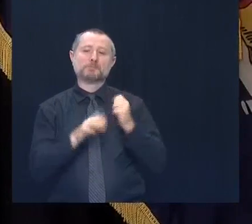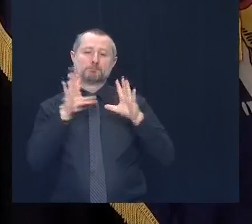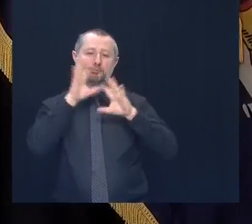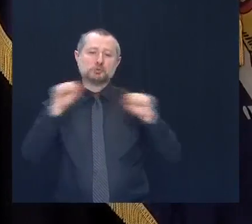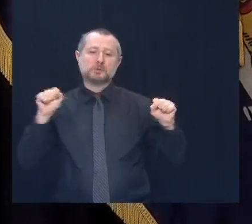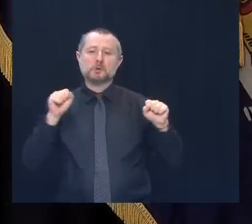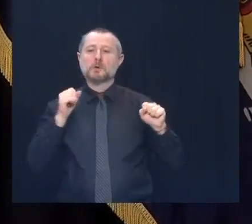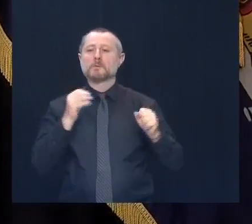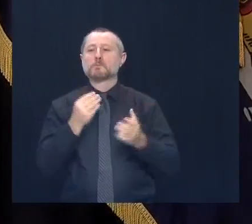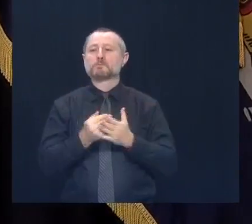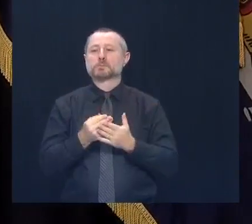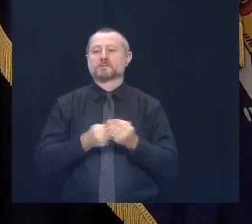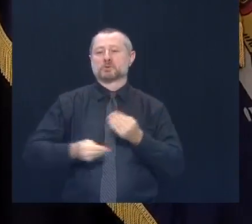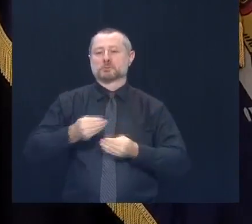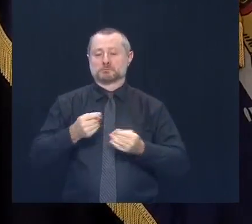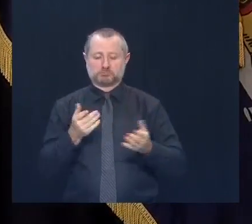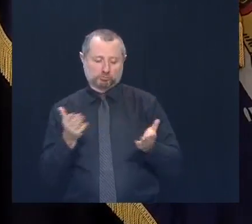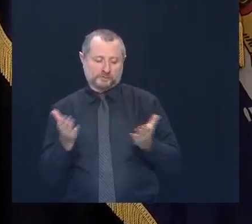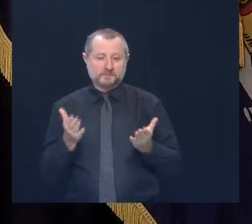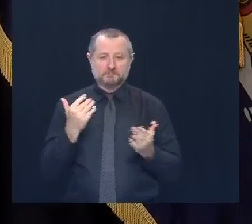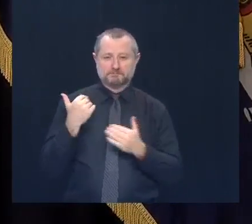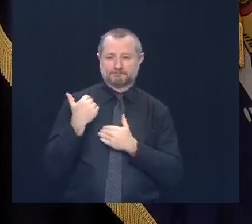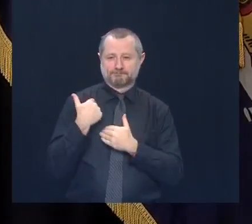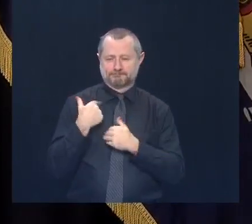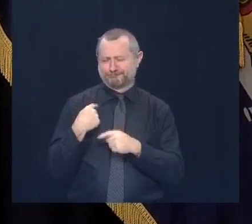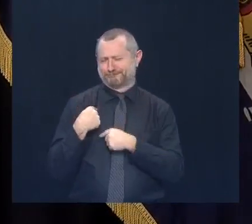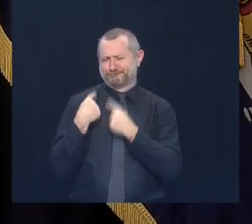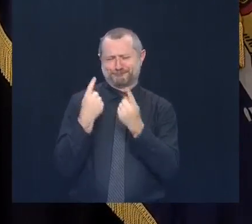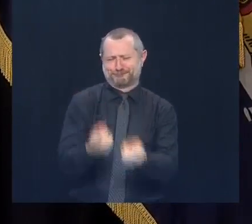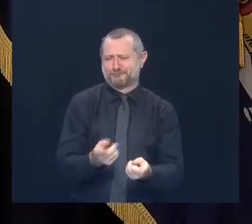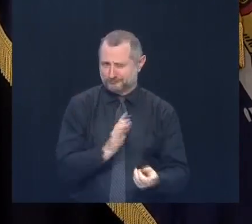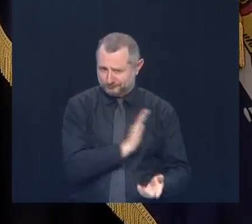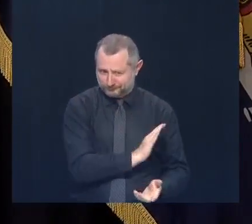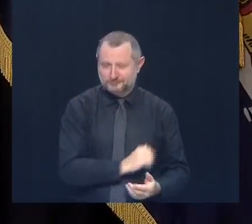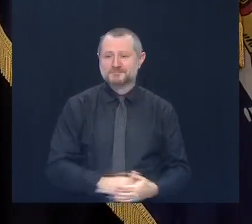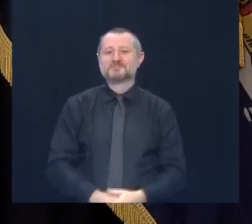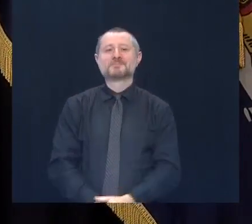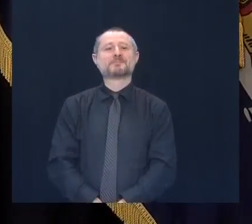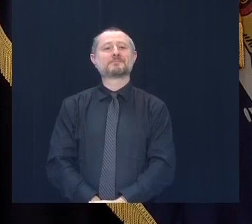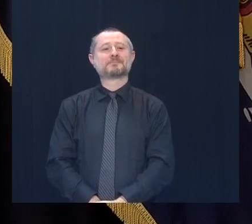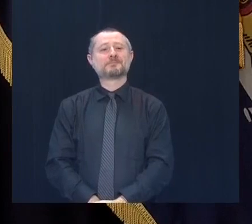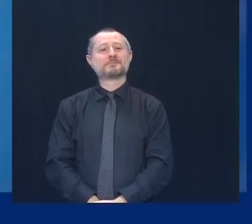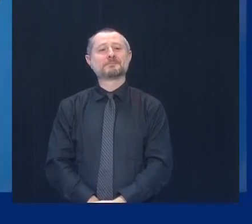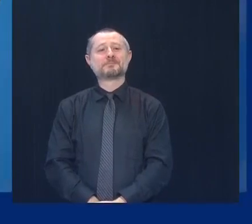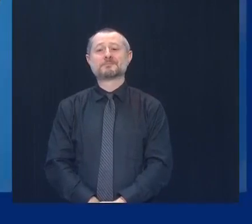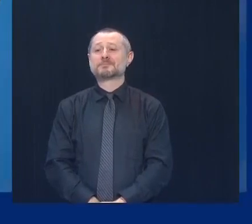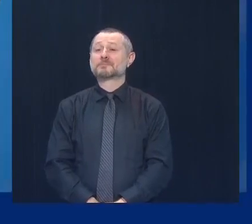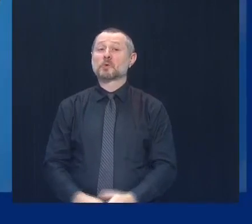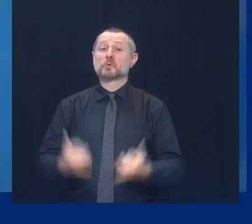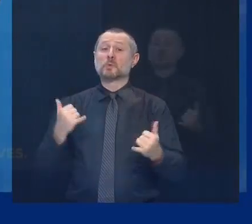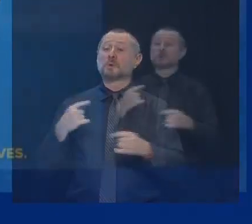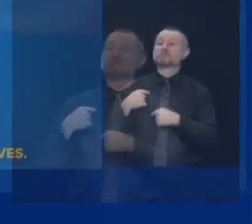SECRETARY OF GOVERNMENT. TO MY LEFT, DEPUTY SUPERINTENDENT FOR THE DEPARTMENT OF FINANCIAL SERVICES